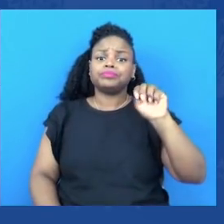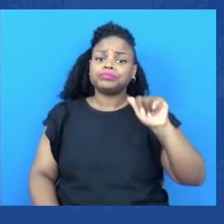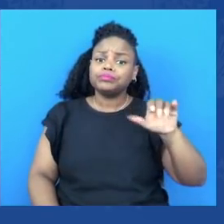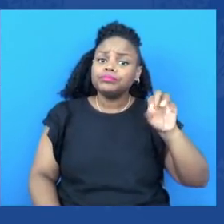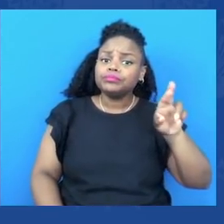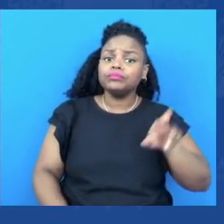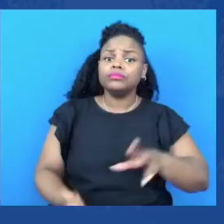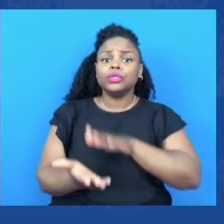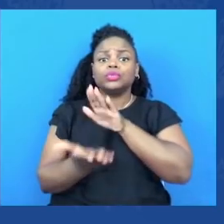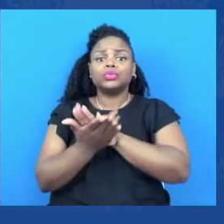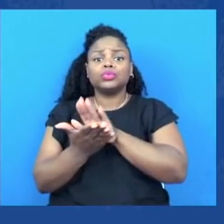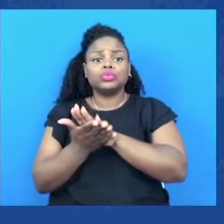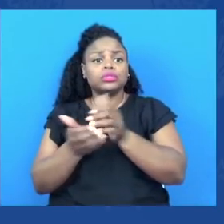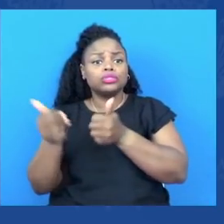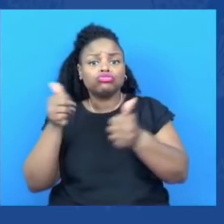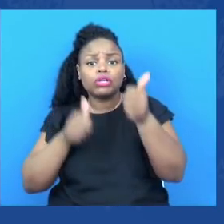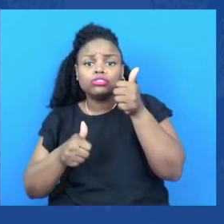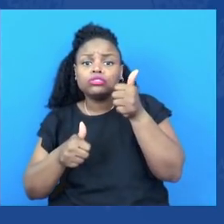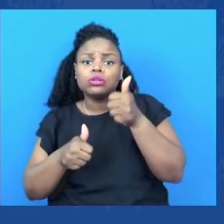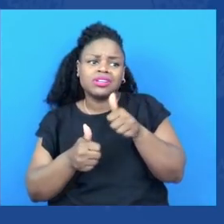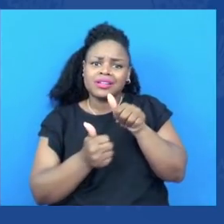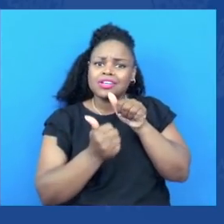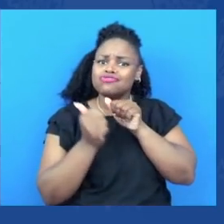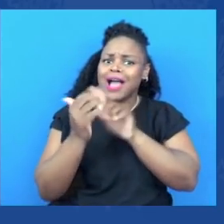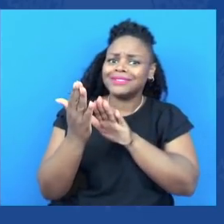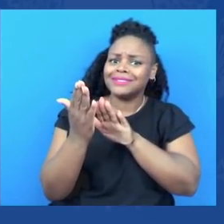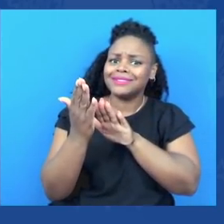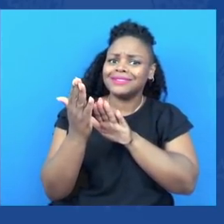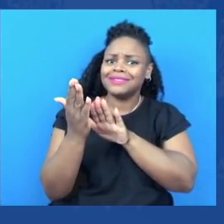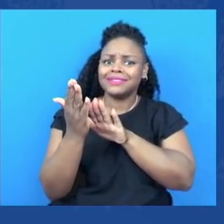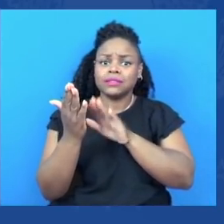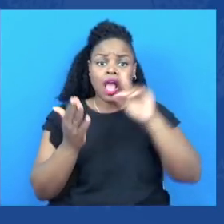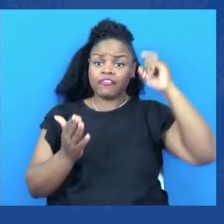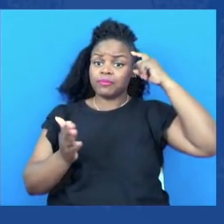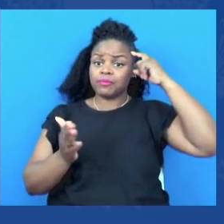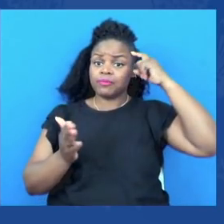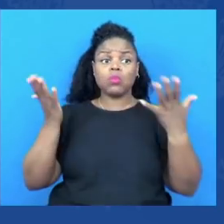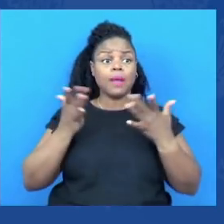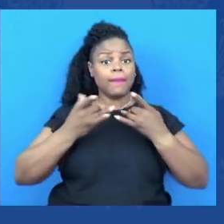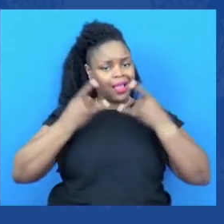politicizing mask protection for our kids -- thank you, thank you as well.